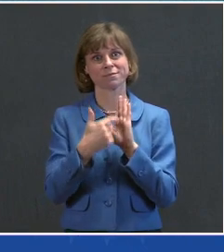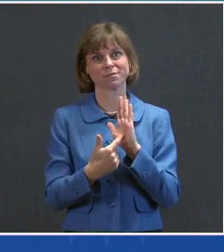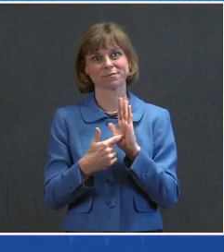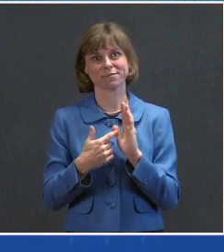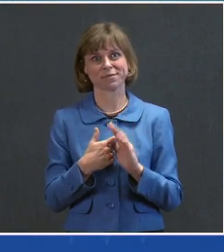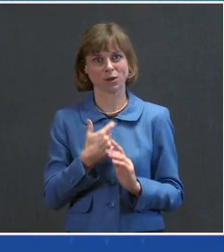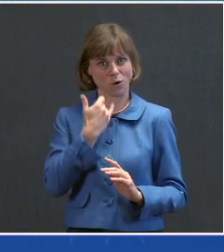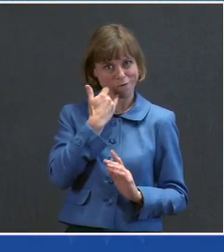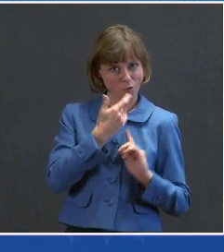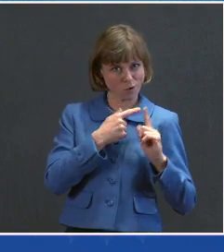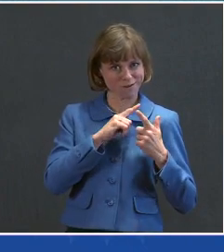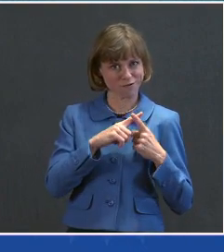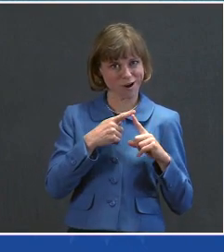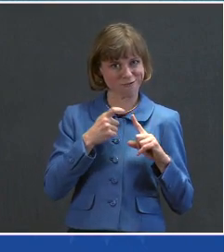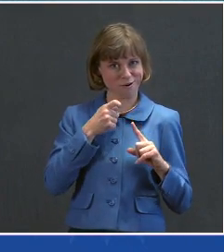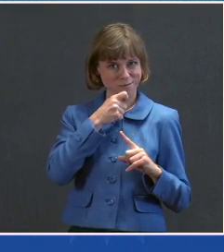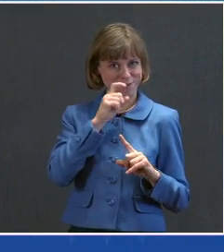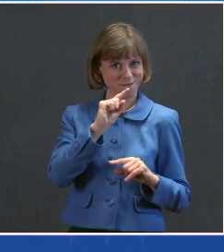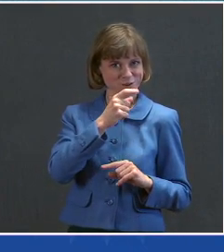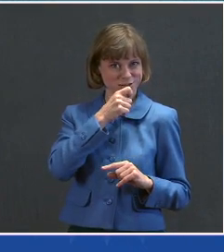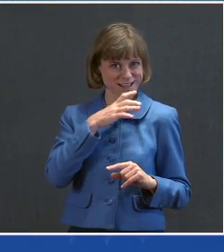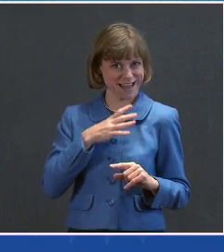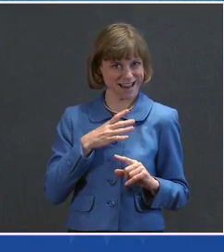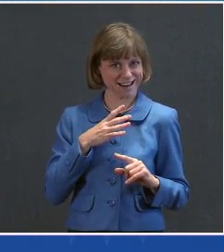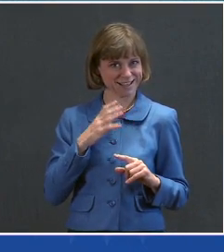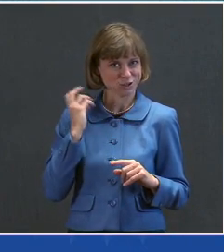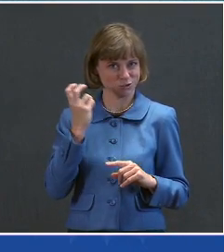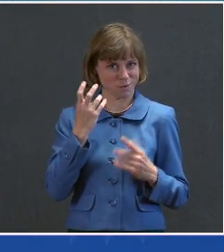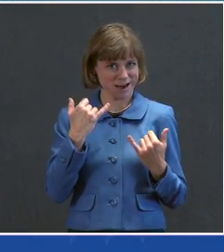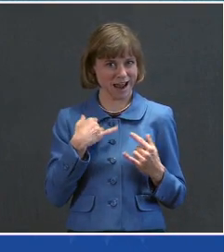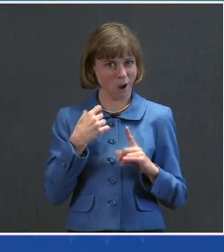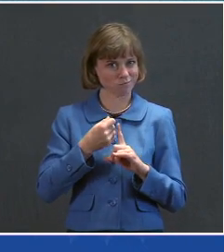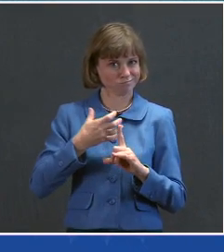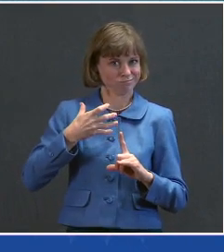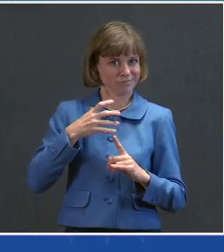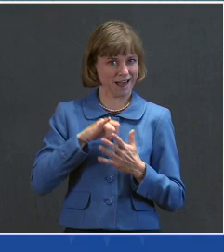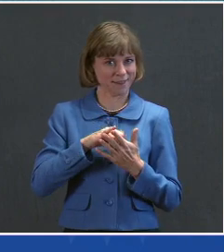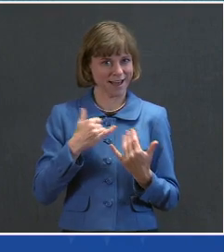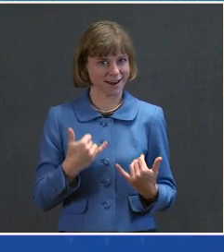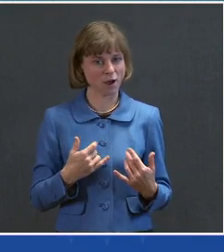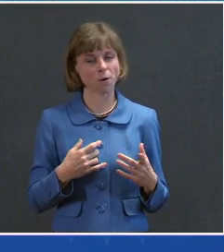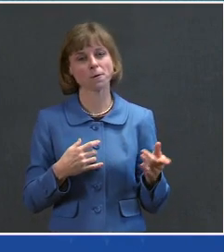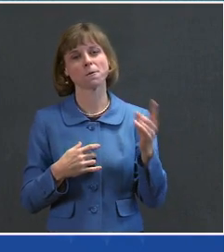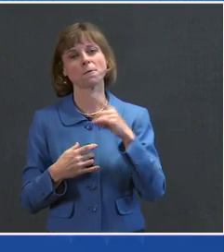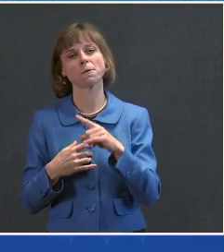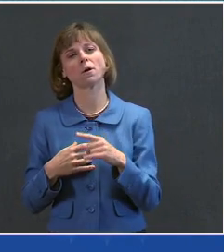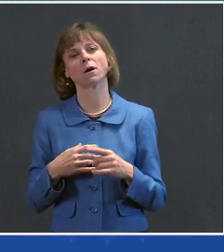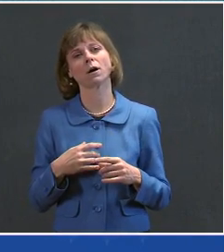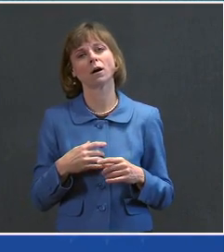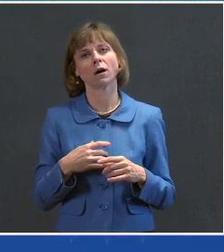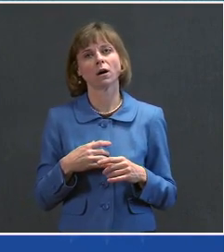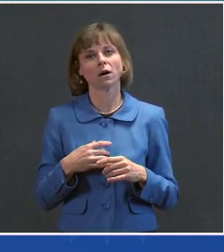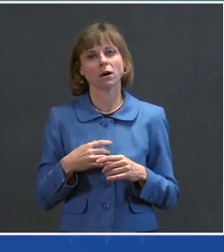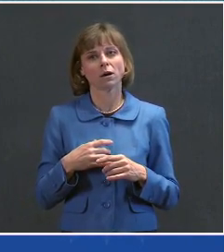on the First Lady's trip that I can give more details on. But go ahead. The Press: Hi. Owen Jensen, EWTN Global Catholic Network.